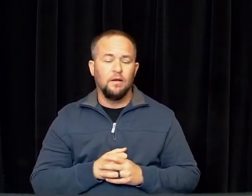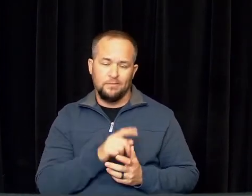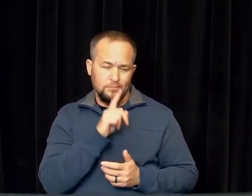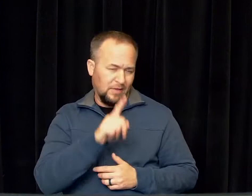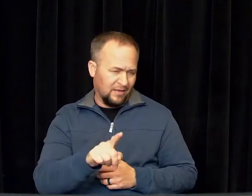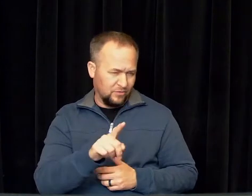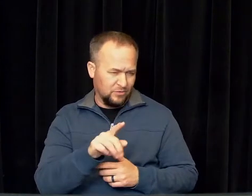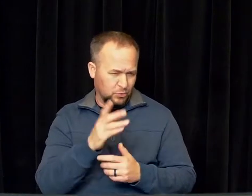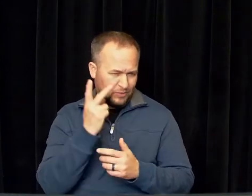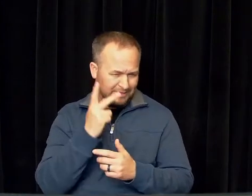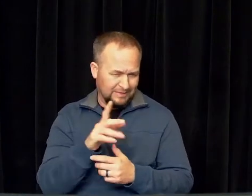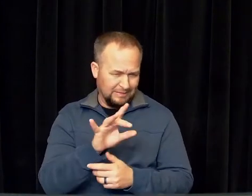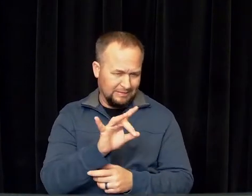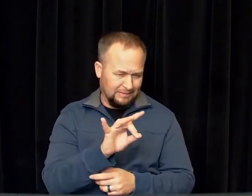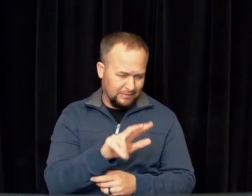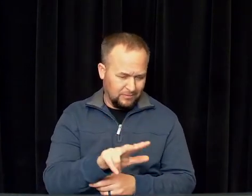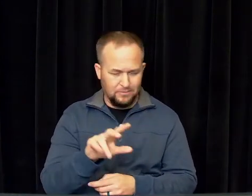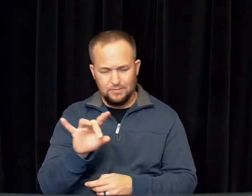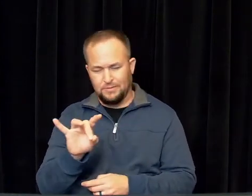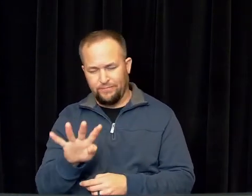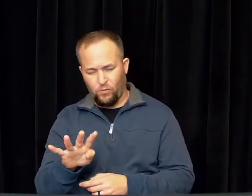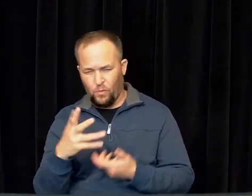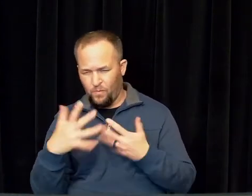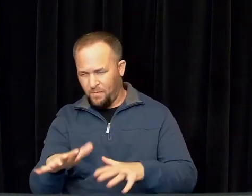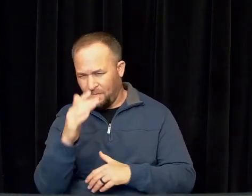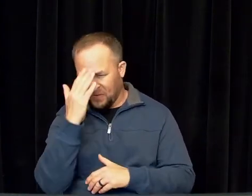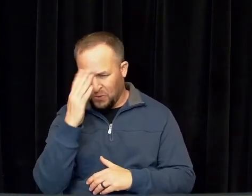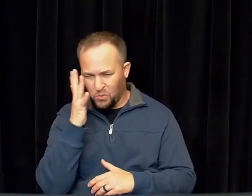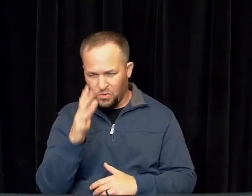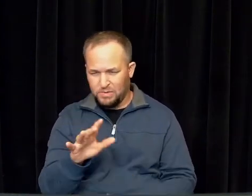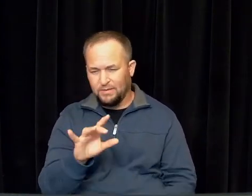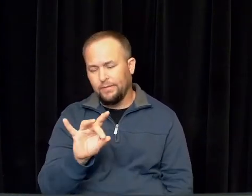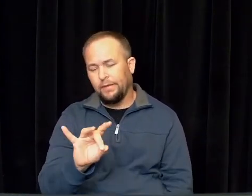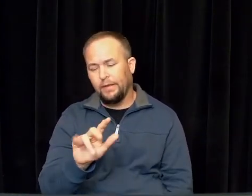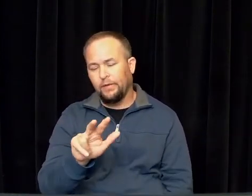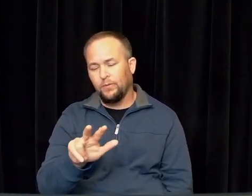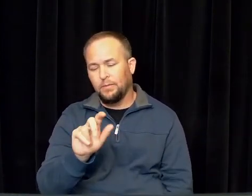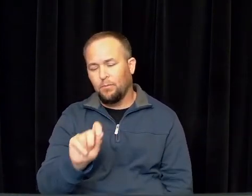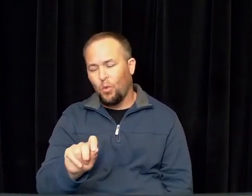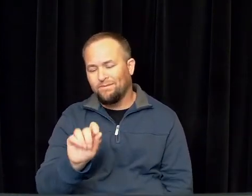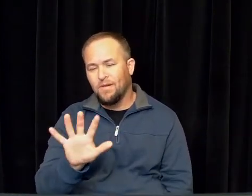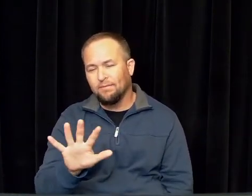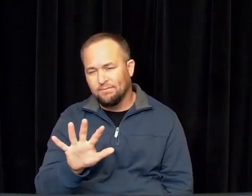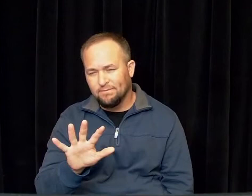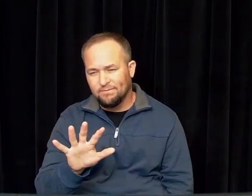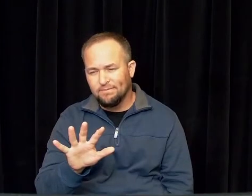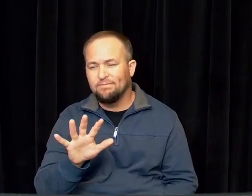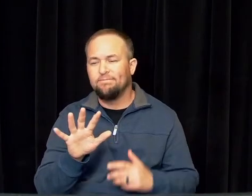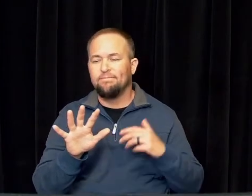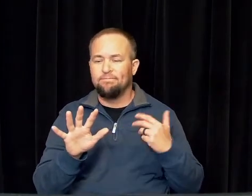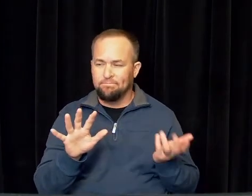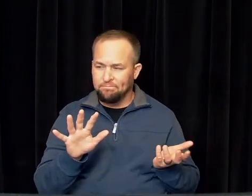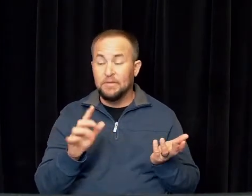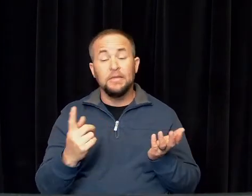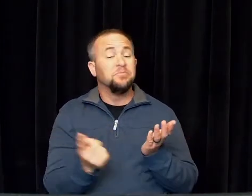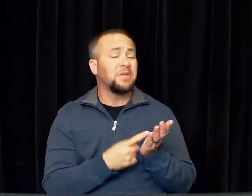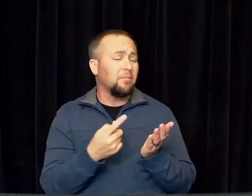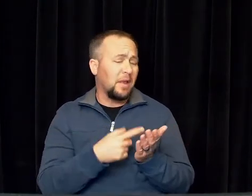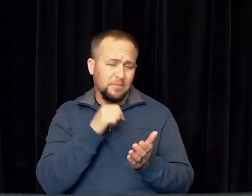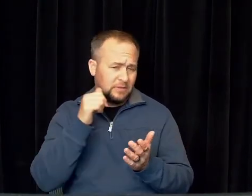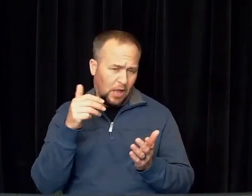between 83 and 84 we already know is going to be like 83.5. But sometimes it may not be this close,